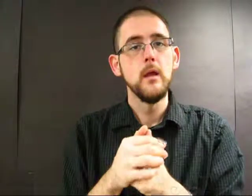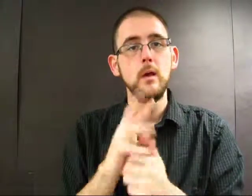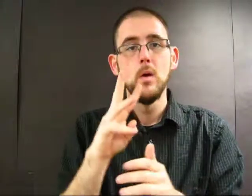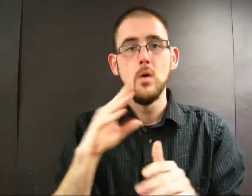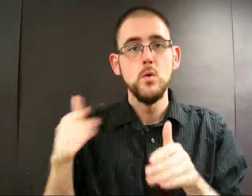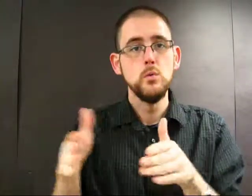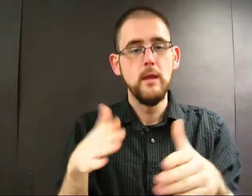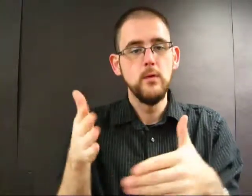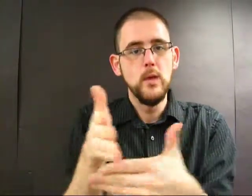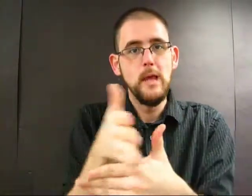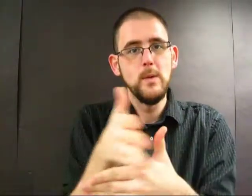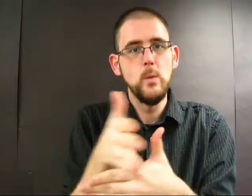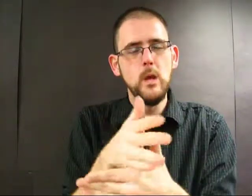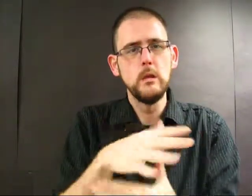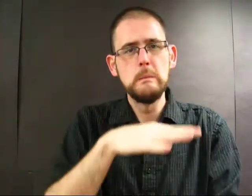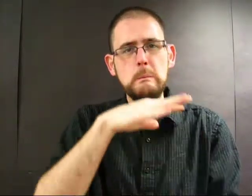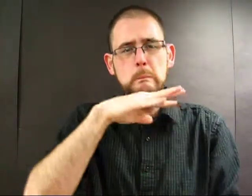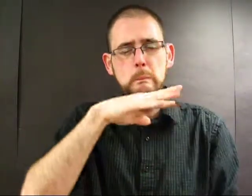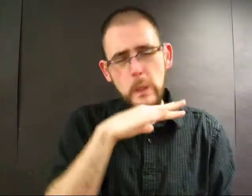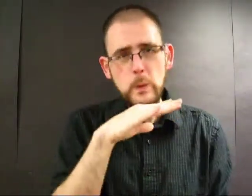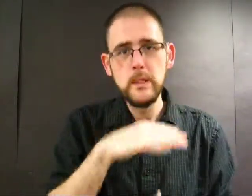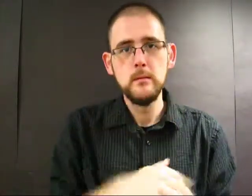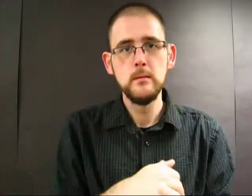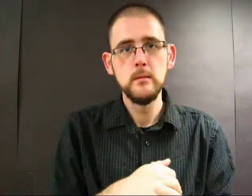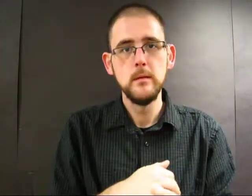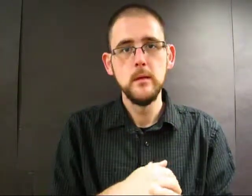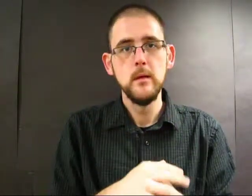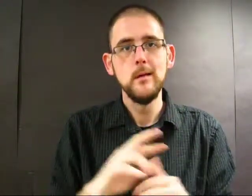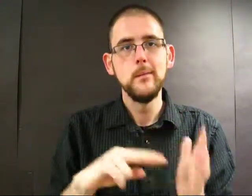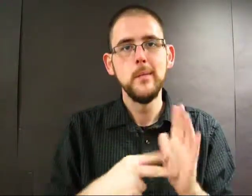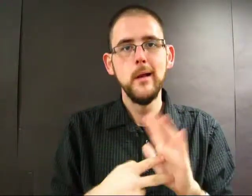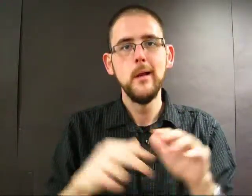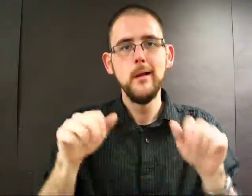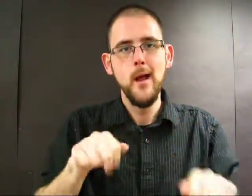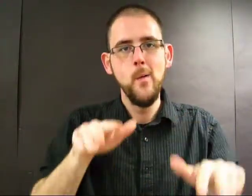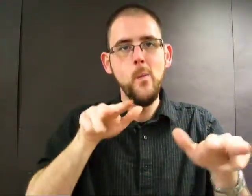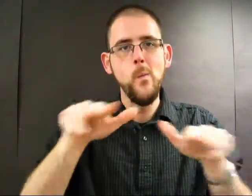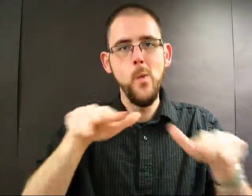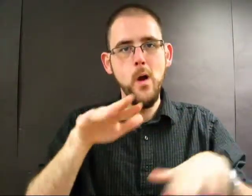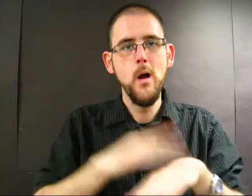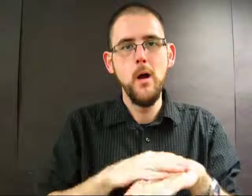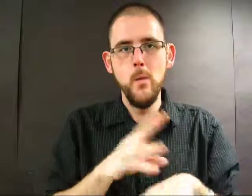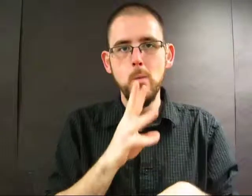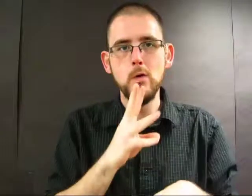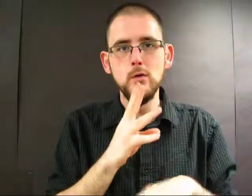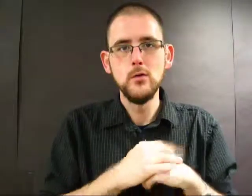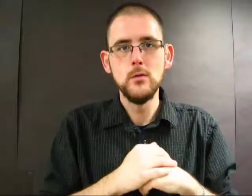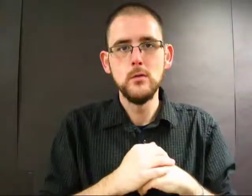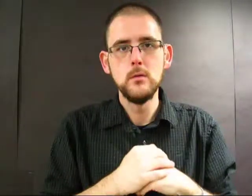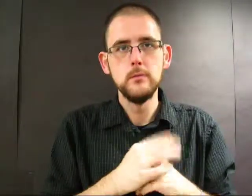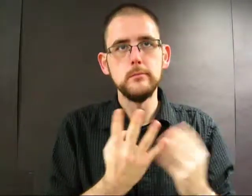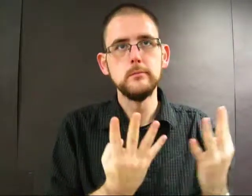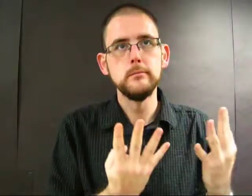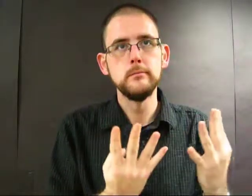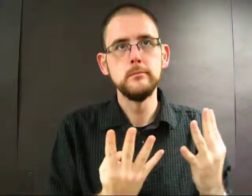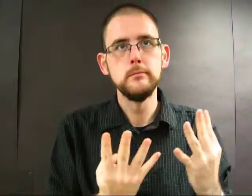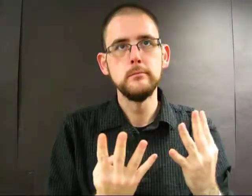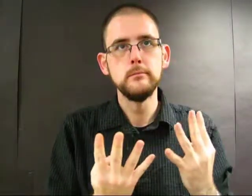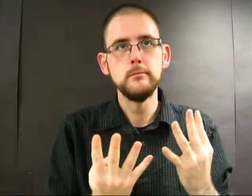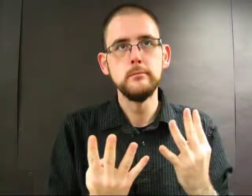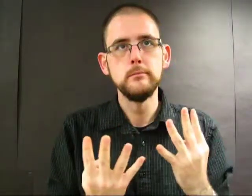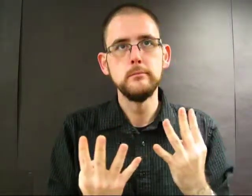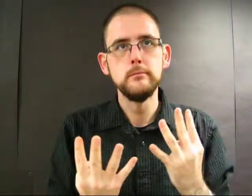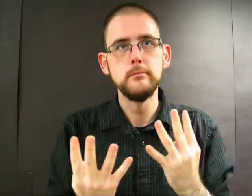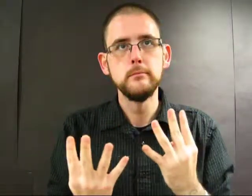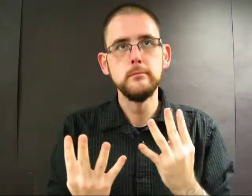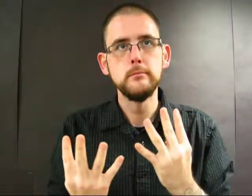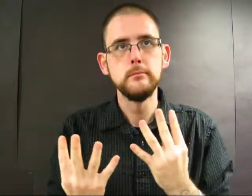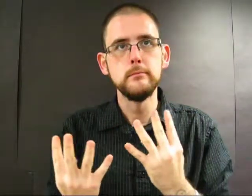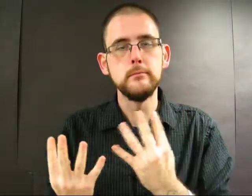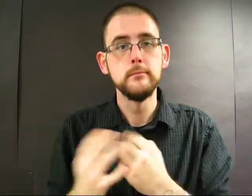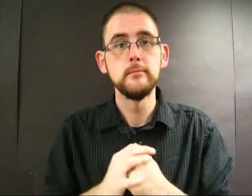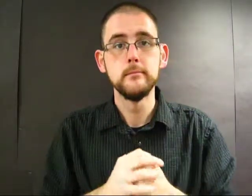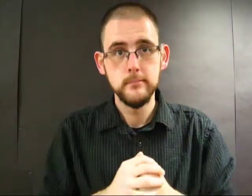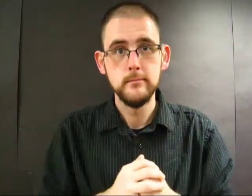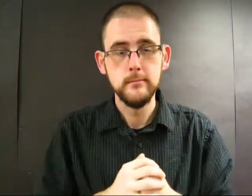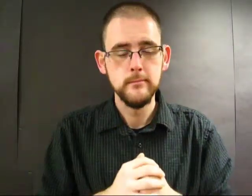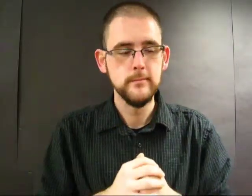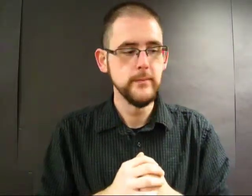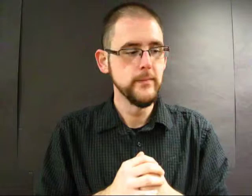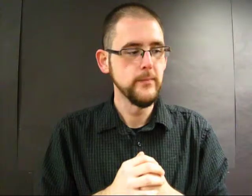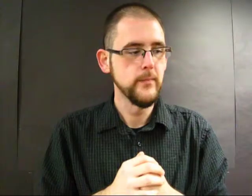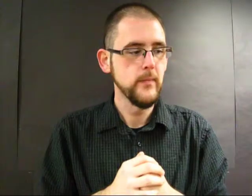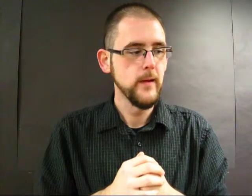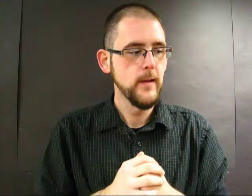The river in between is so polluted you can walk on it. It just seeps by.